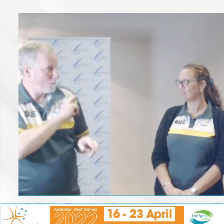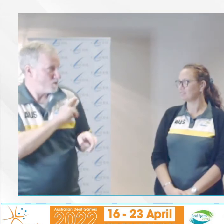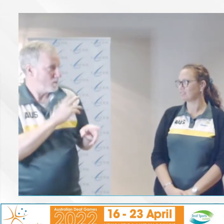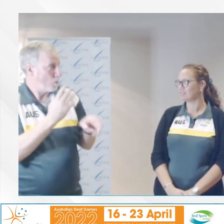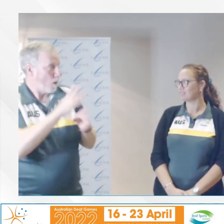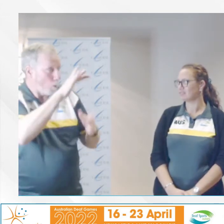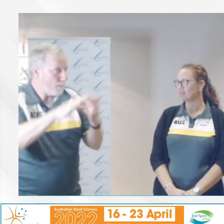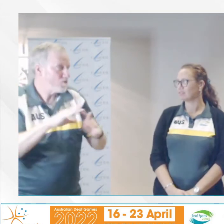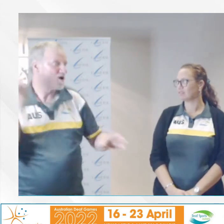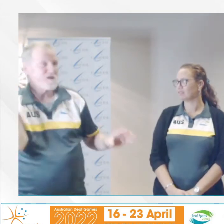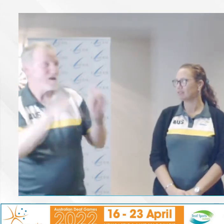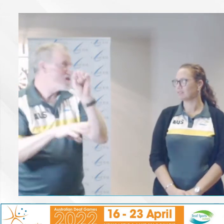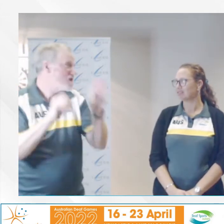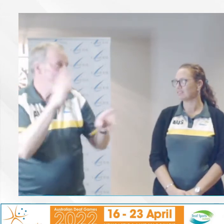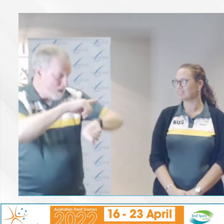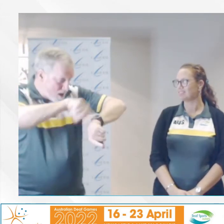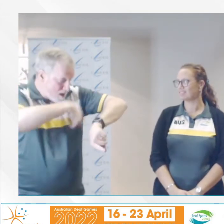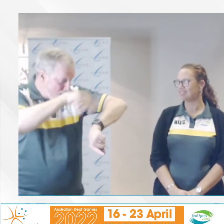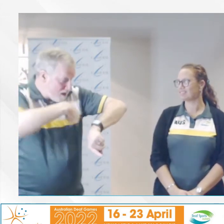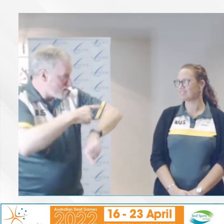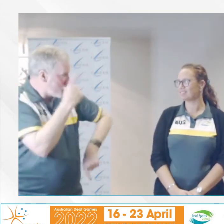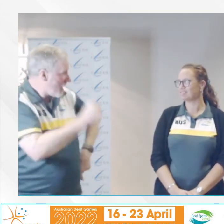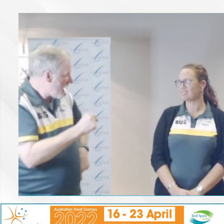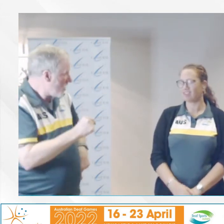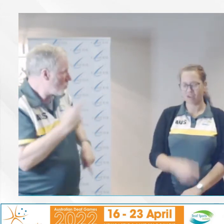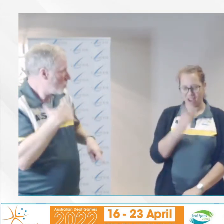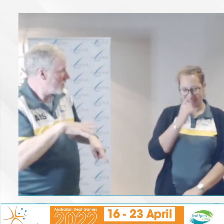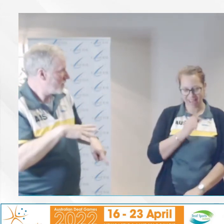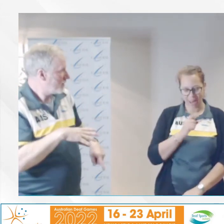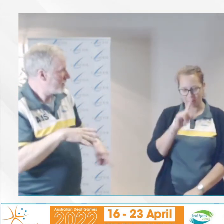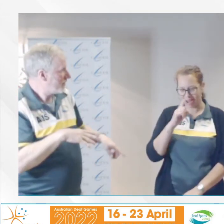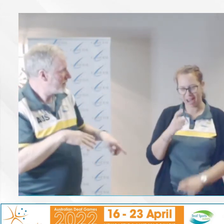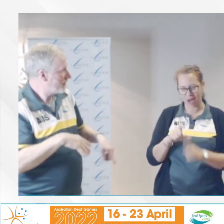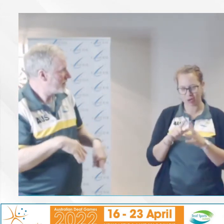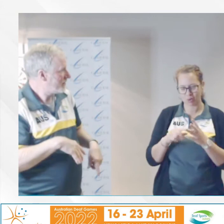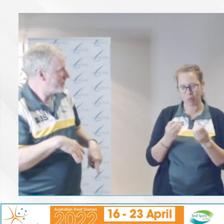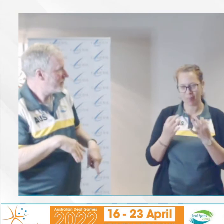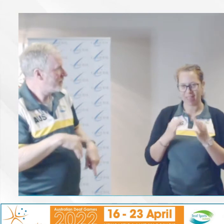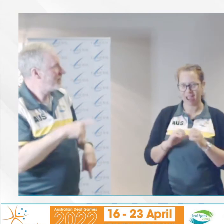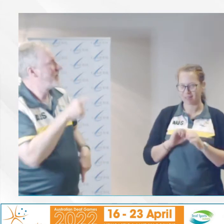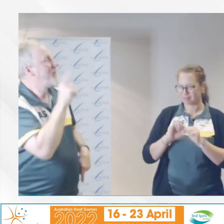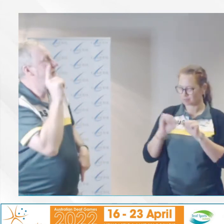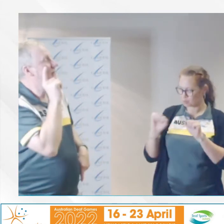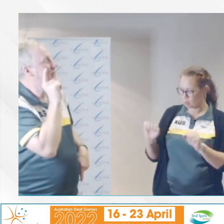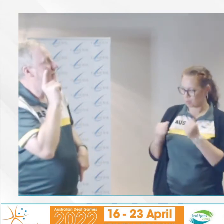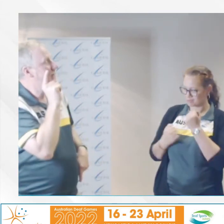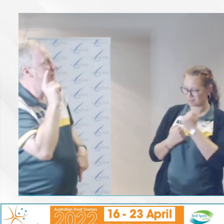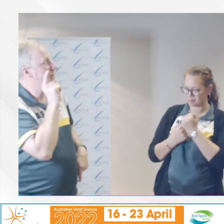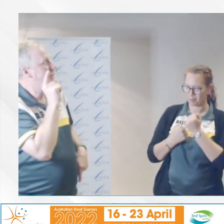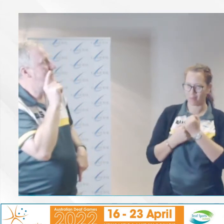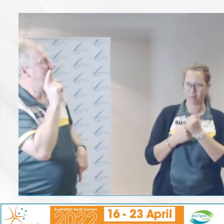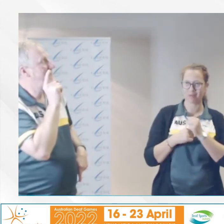australia gains responsibility for the website the hours can you do it well i can do it but i